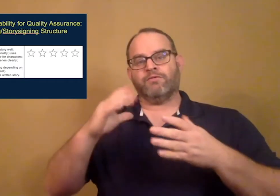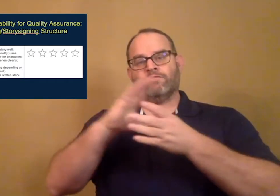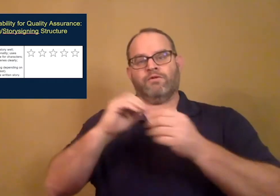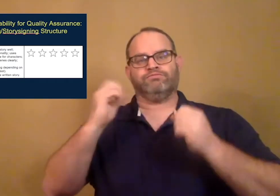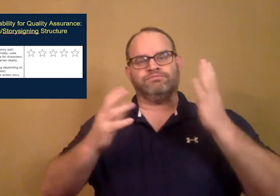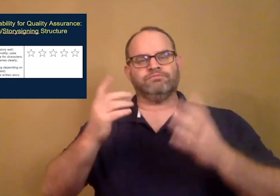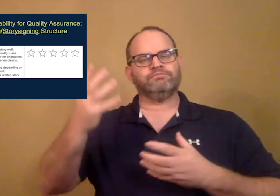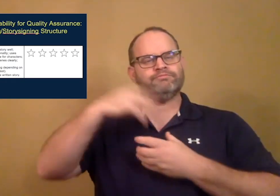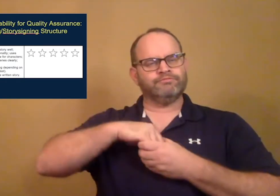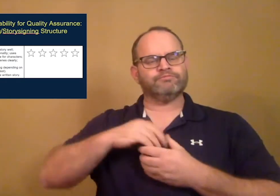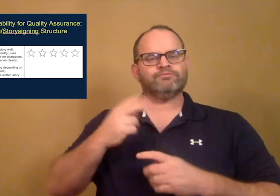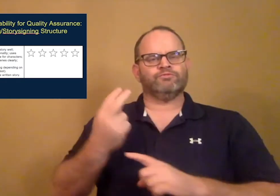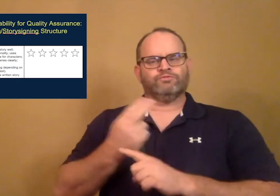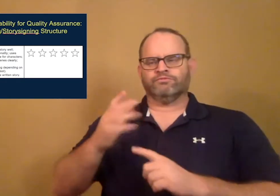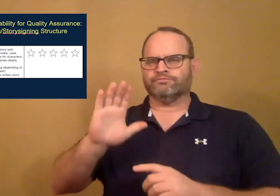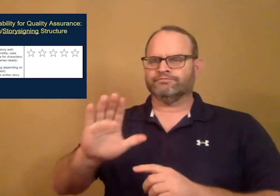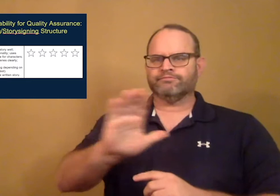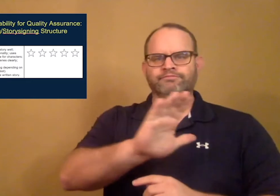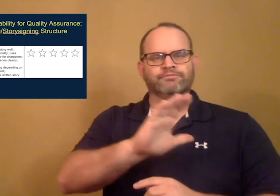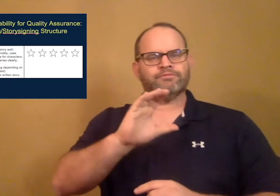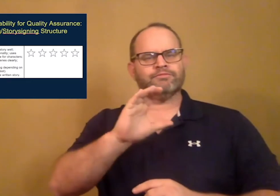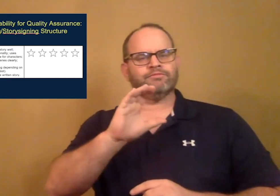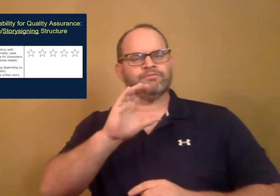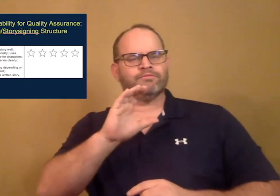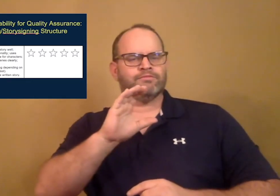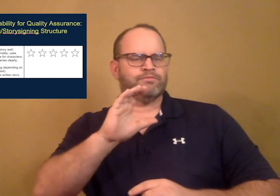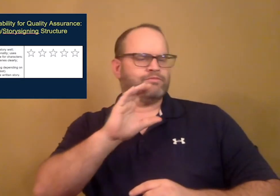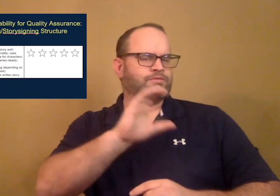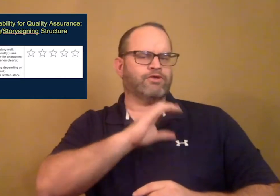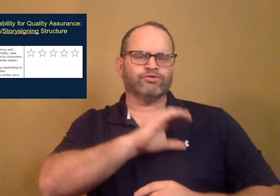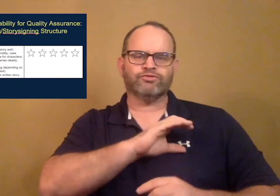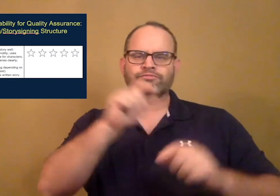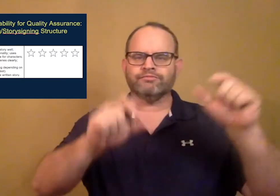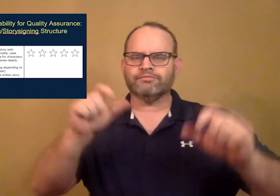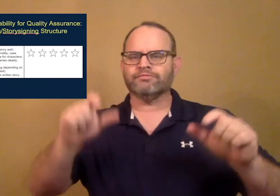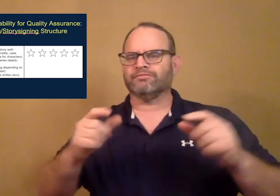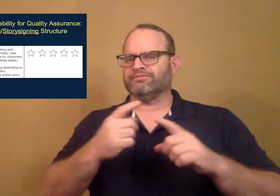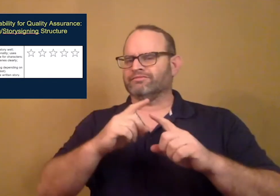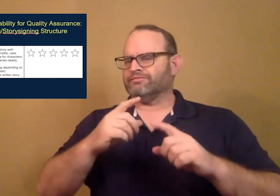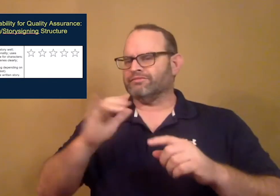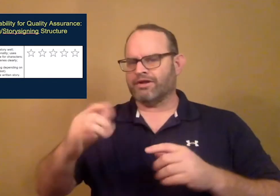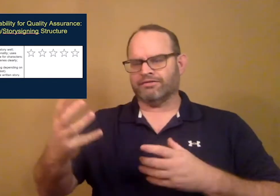A fluent signer would be able to incorporate character features and dialogues in her or his sign language delivery.